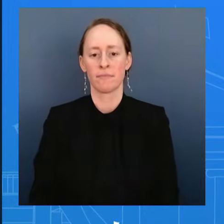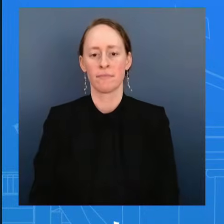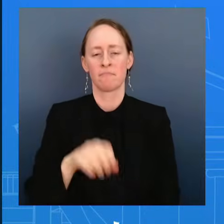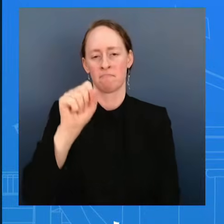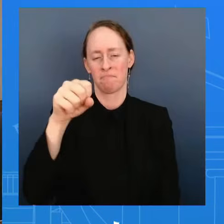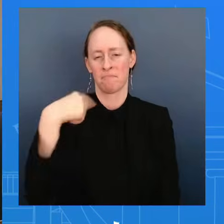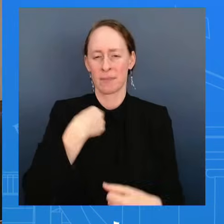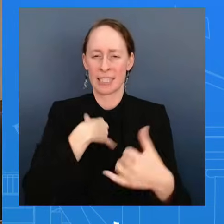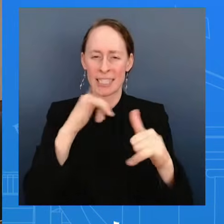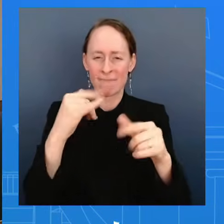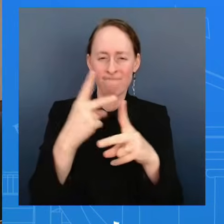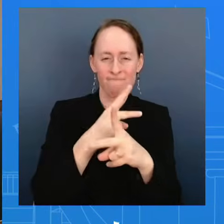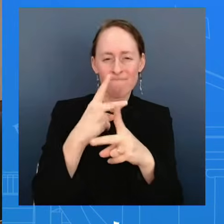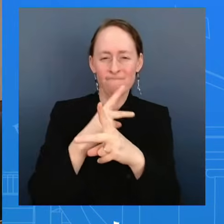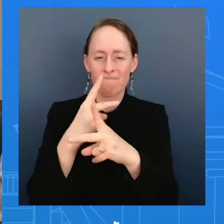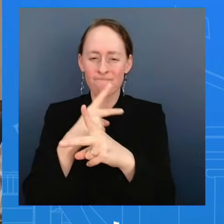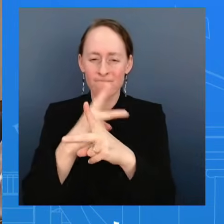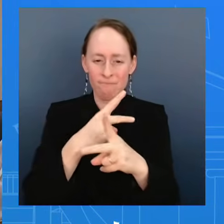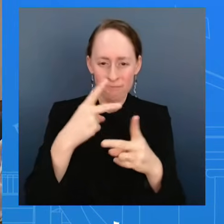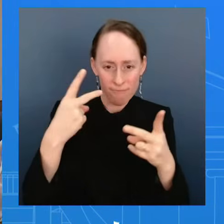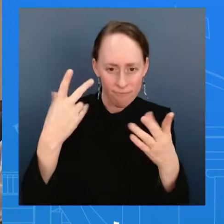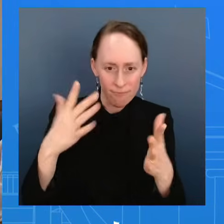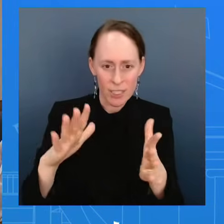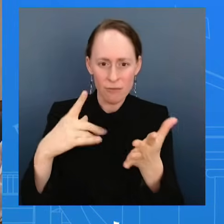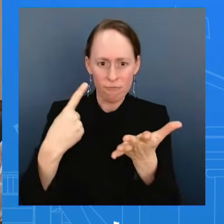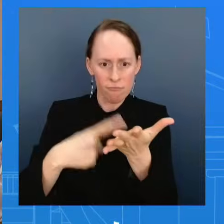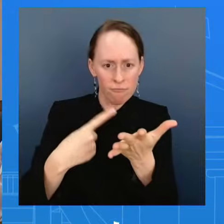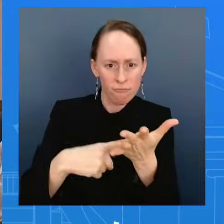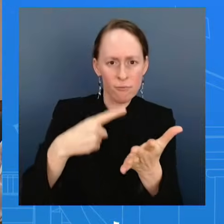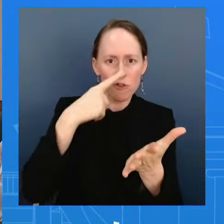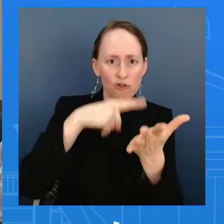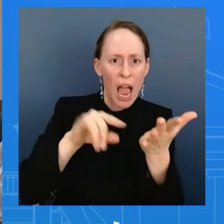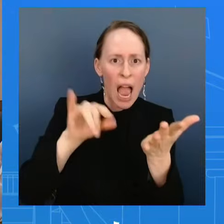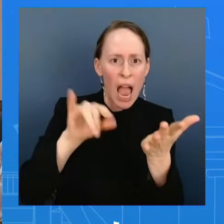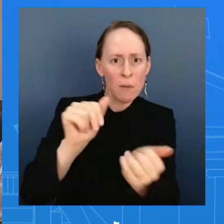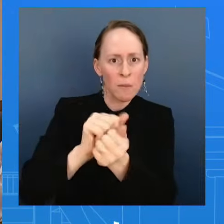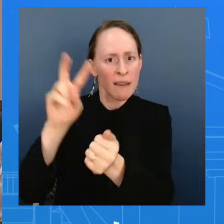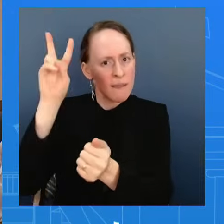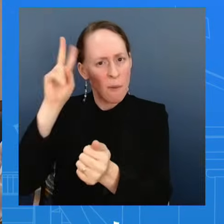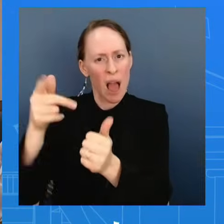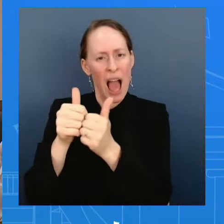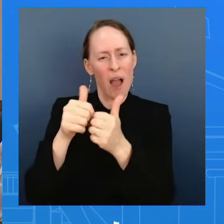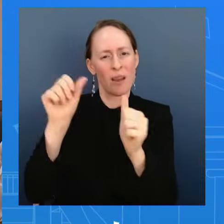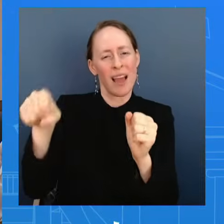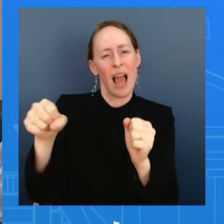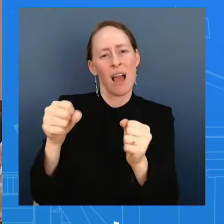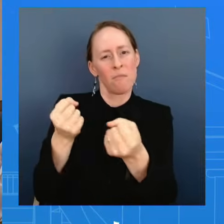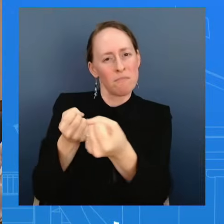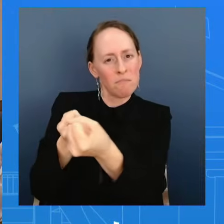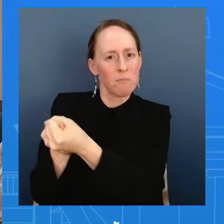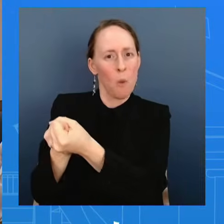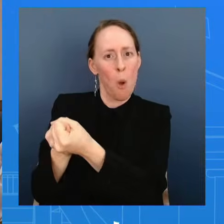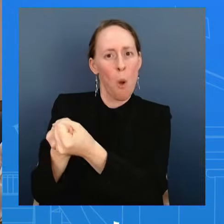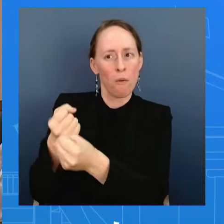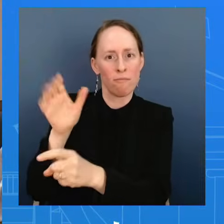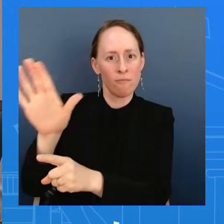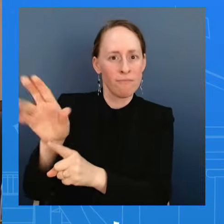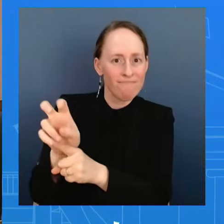bank CEOs or have any plans to, you know, meet with, I don't know, maybe -- Ms. Jean-Pierre: Don't have any meetings to read out to you at this time. Go ahead, Annie.